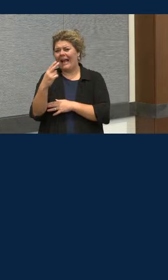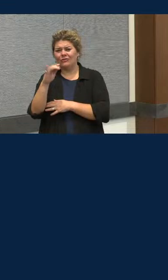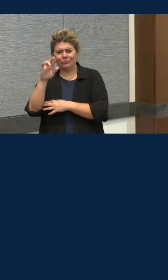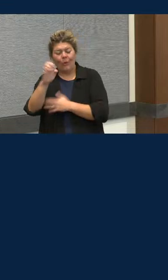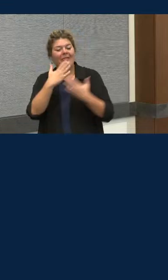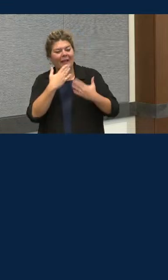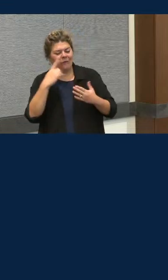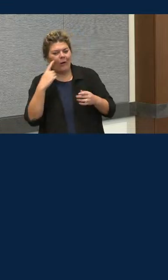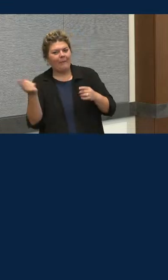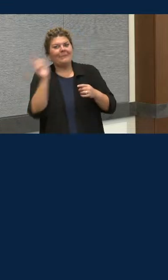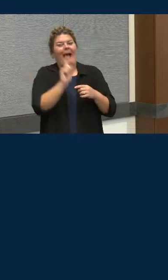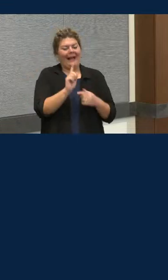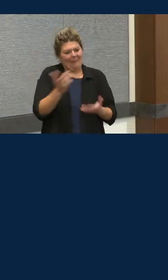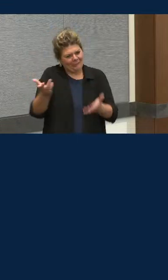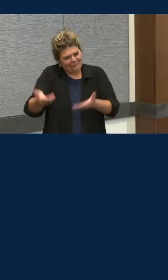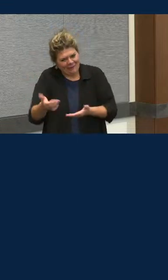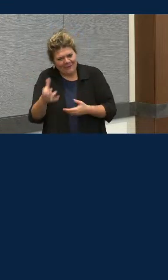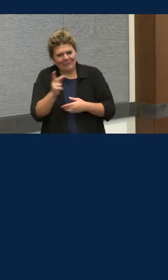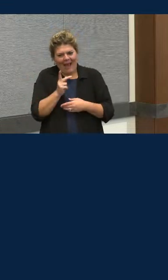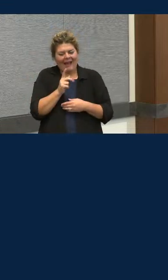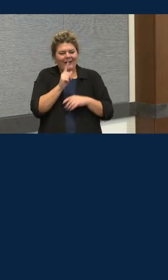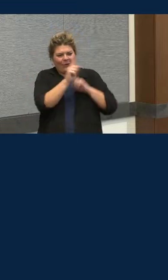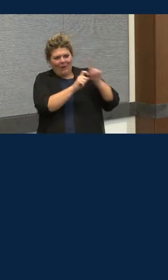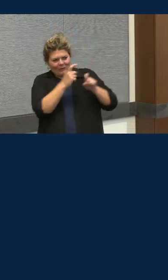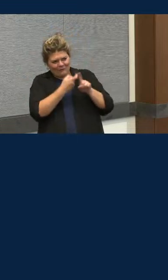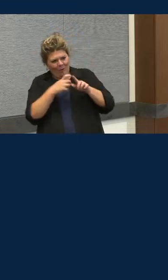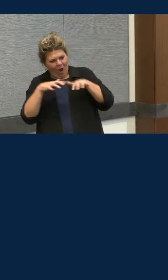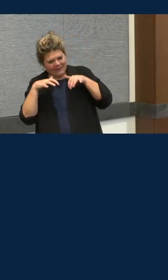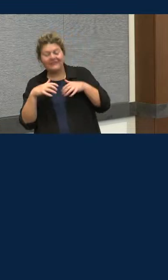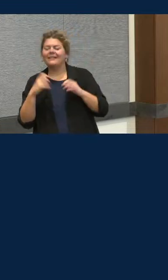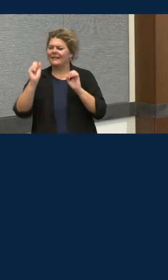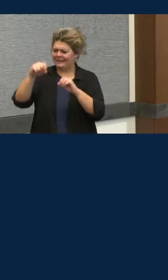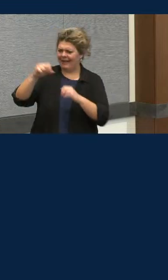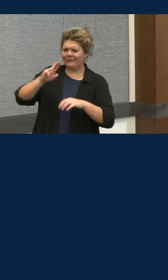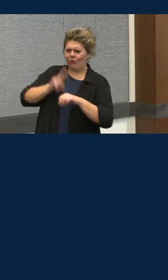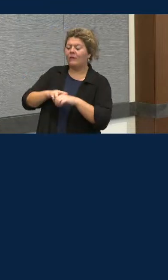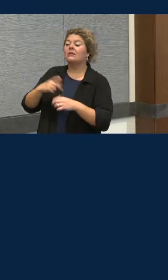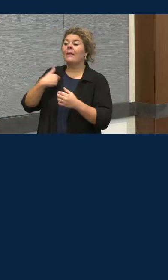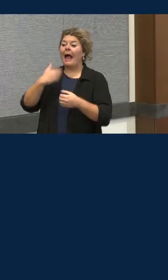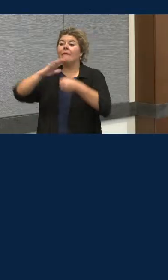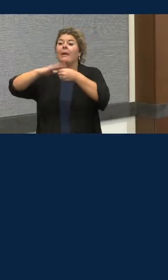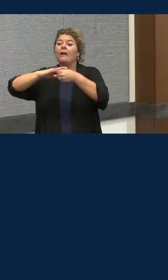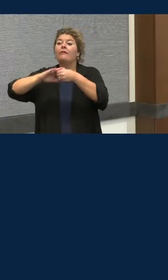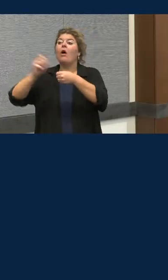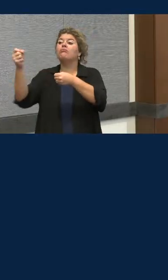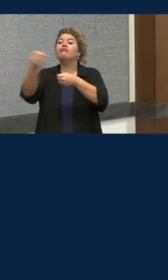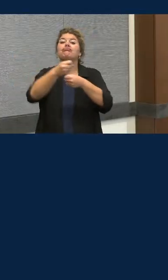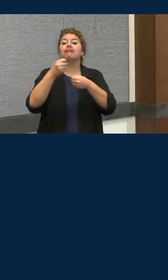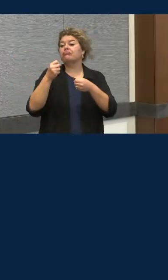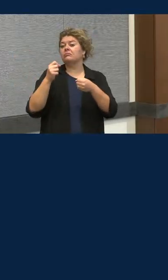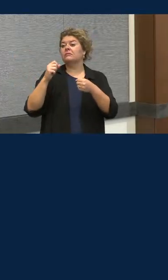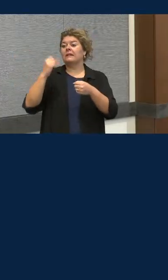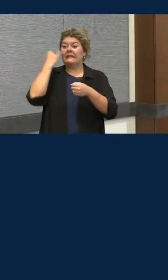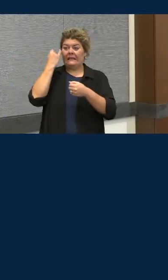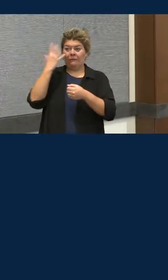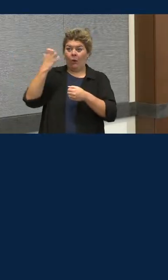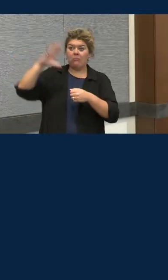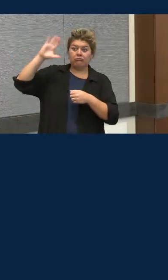going to invite you up if you could take a few questions from the audience, microphones will